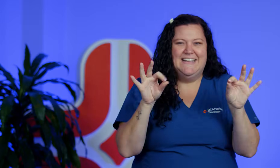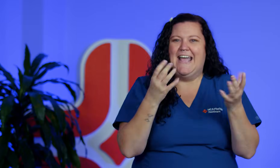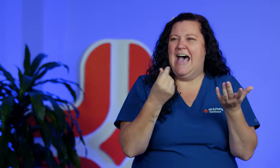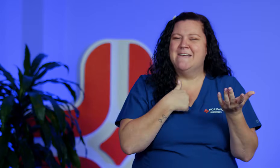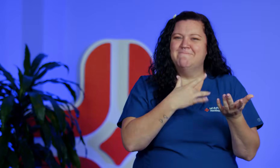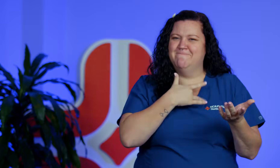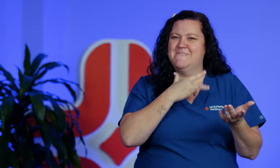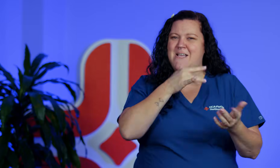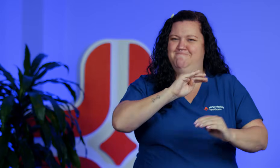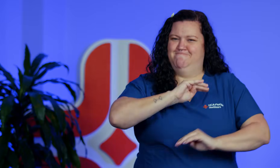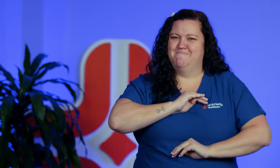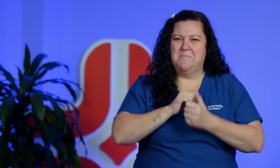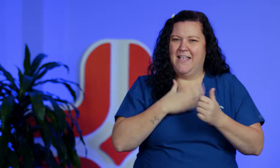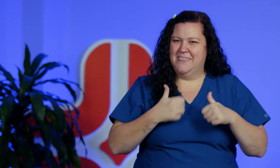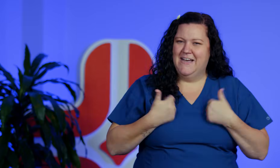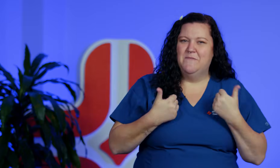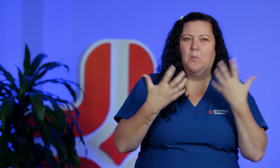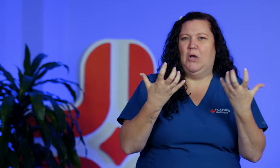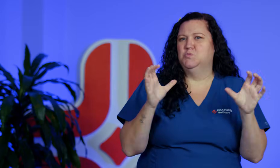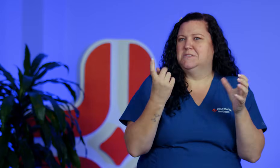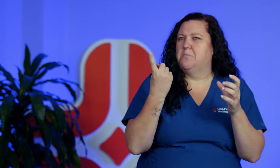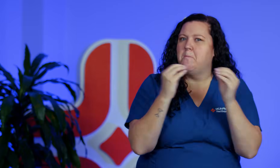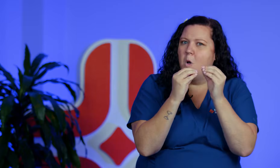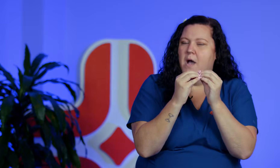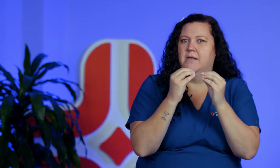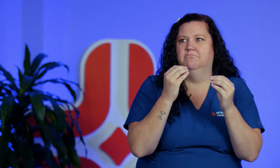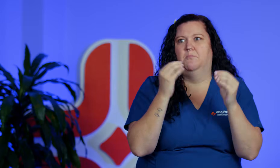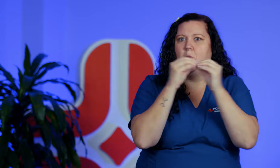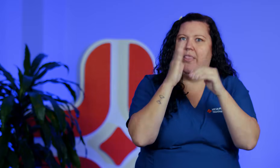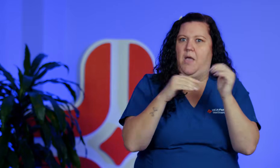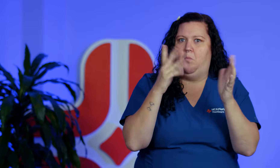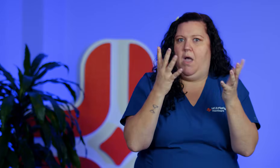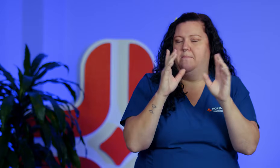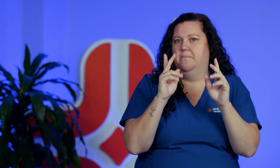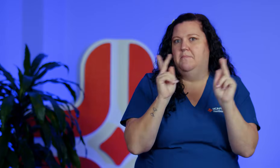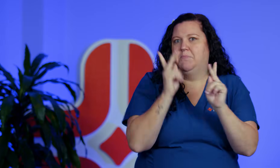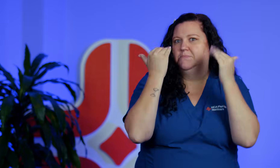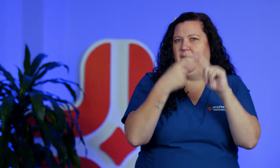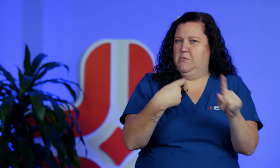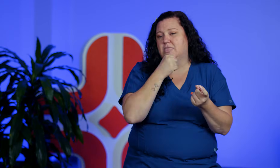and I got a history degree, and I just felt like it didn't really satisfy me in my life. I wanted more than that.